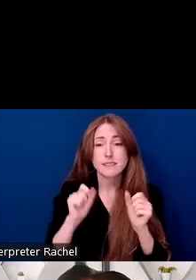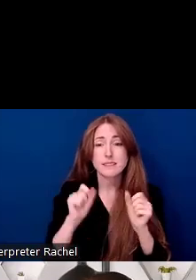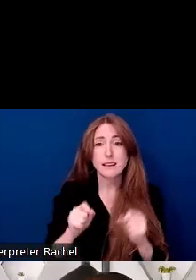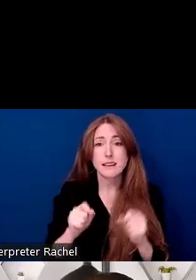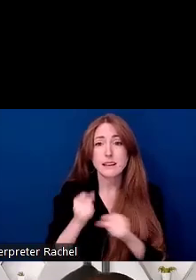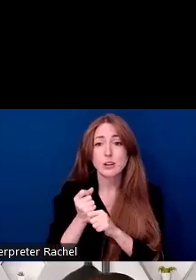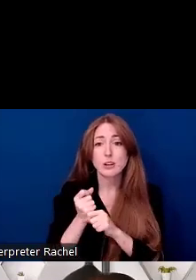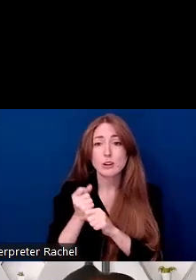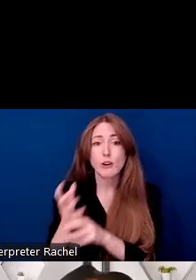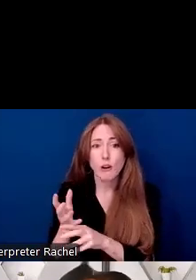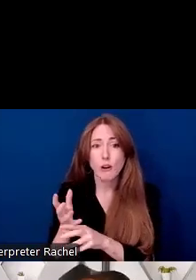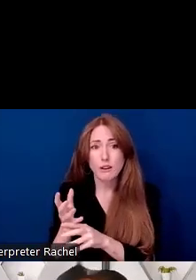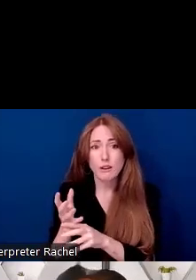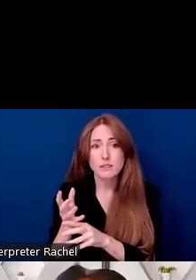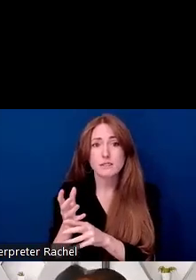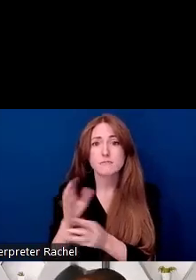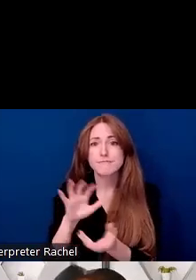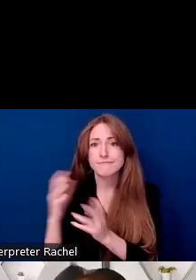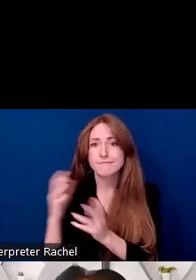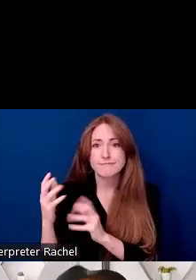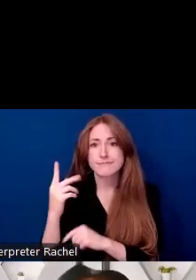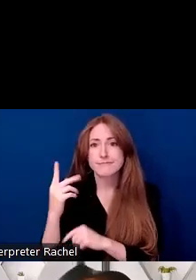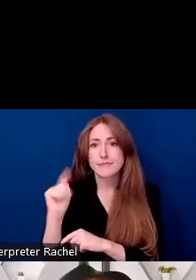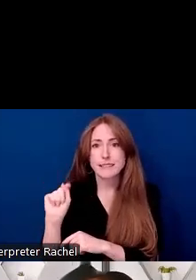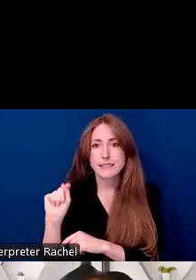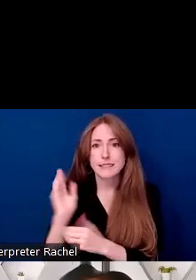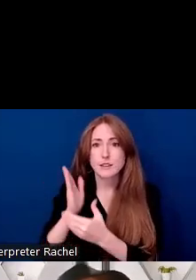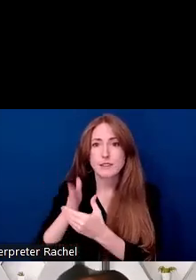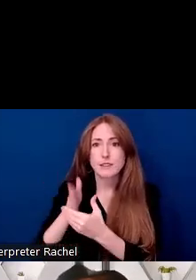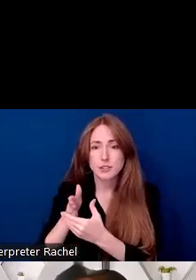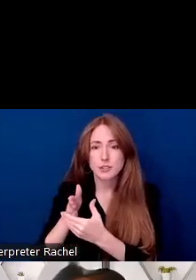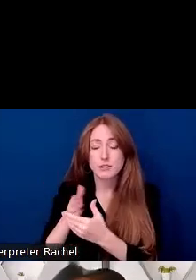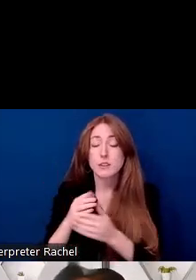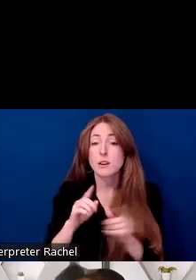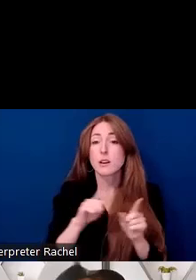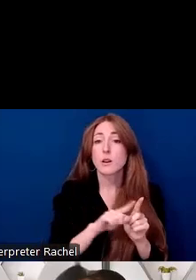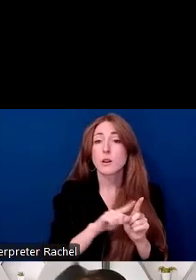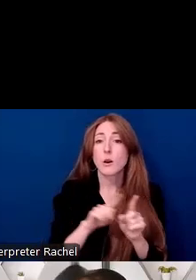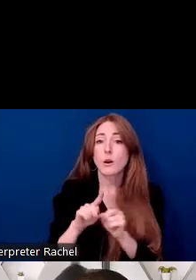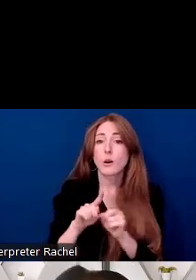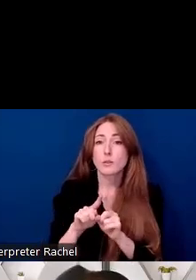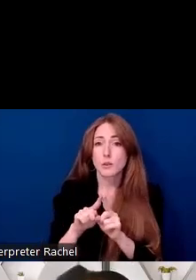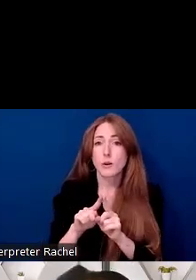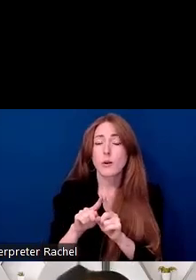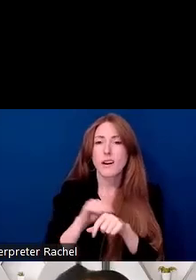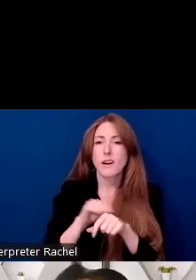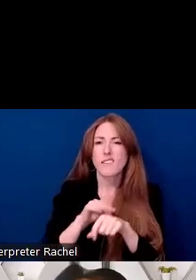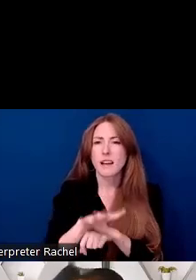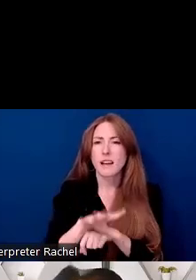intervention and also influence the estimation of effectiveness of any intervention. So,